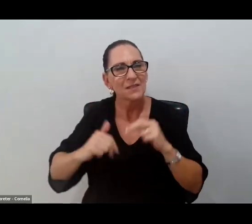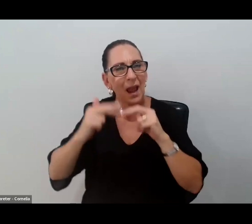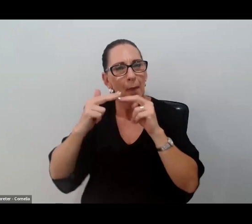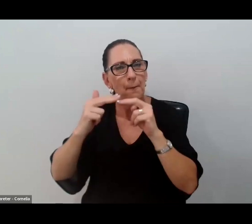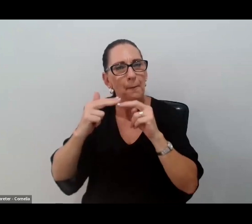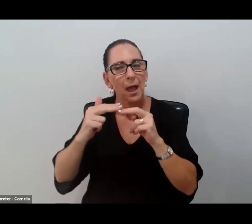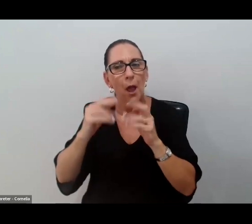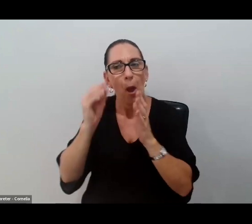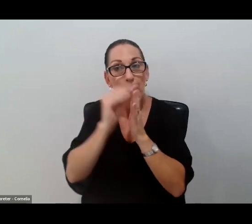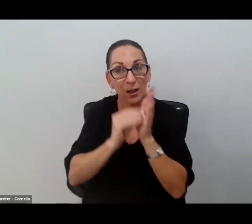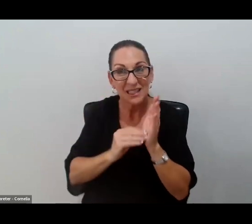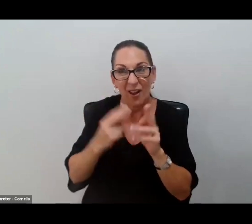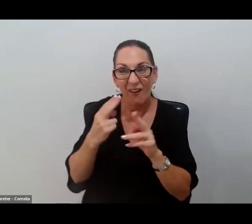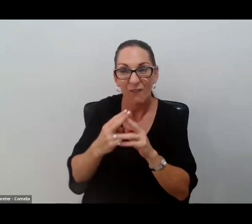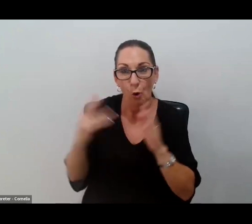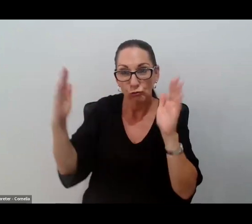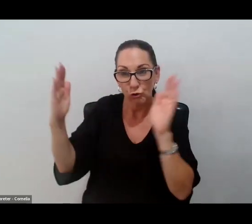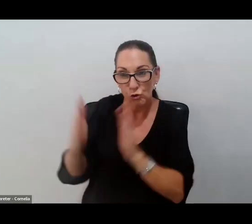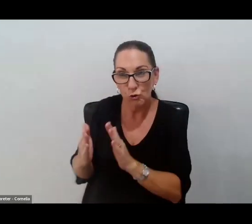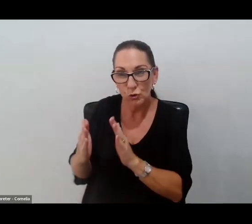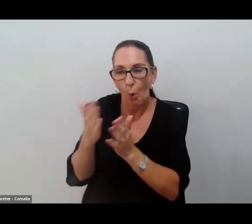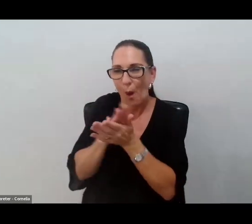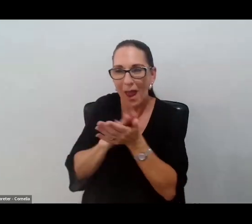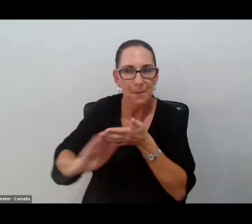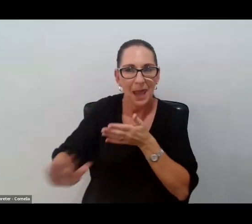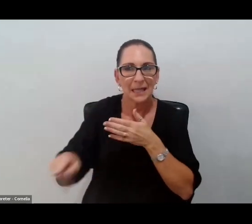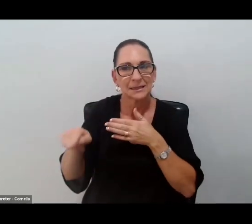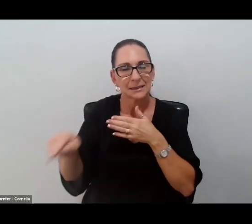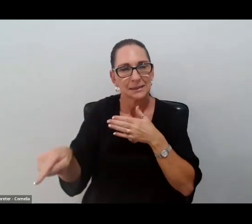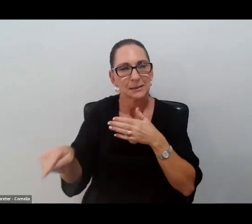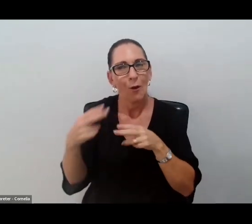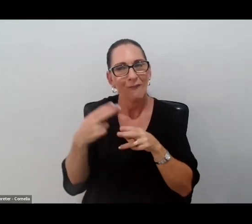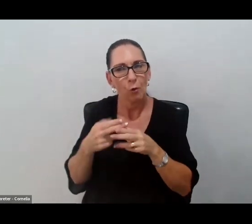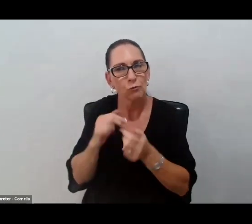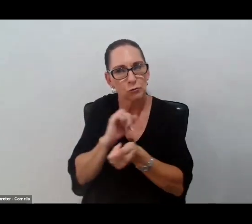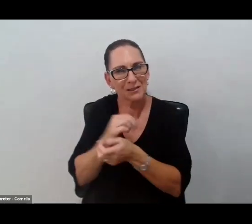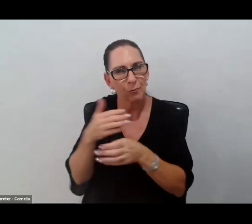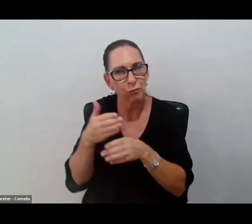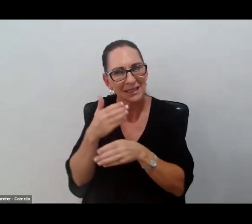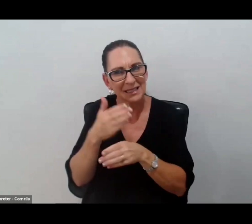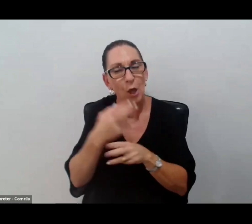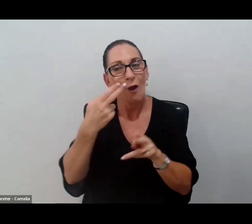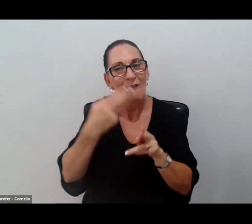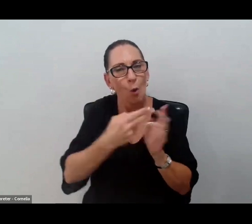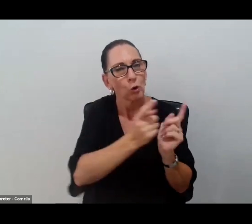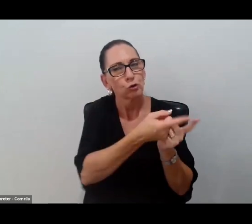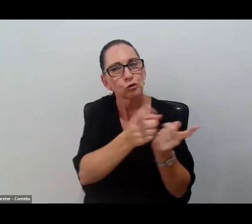restrictive practices across different service settings. So what are the steps to ensuring